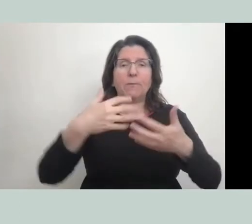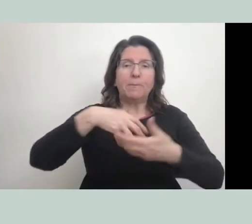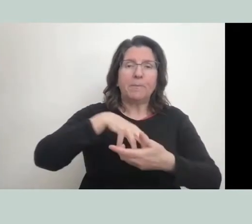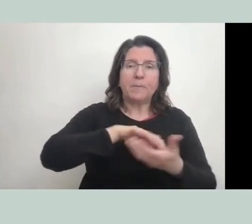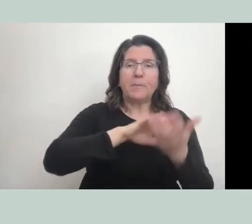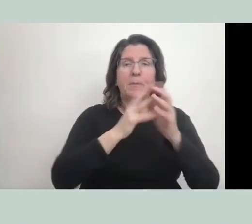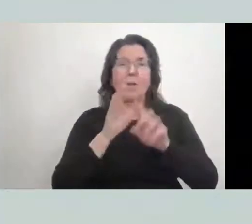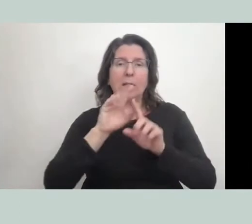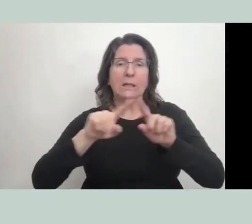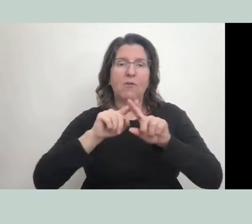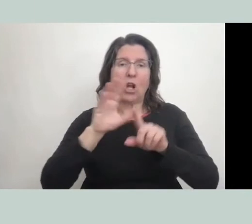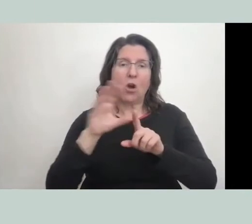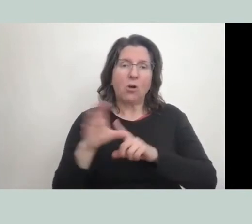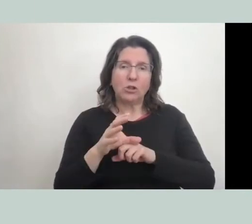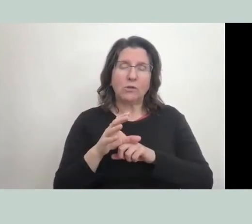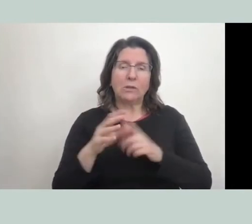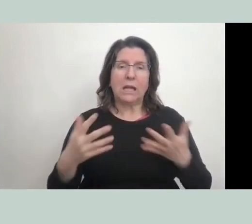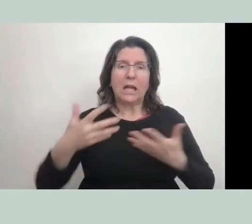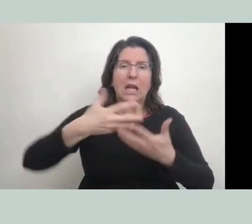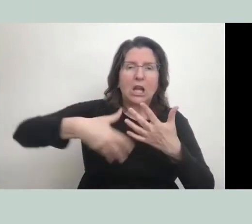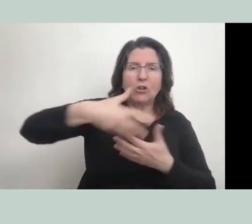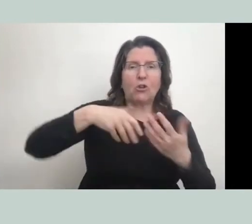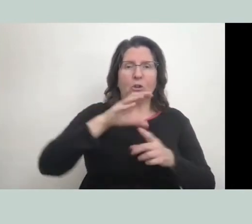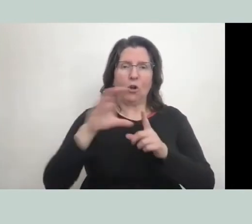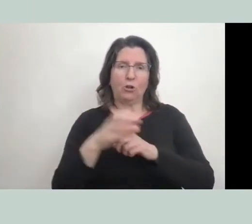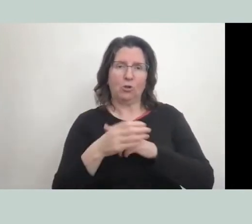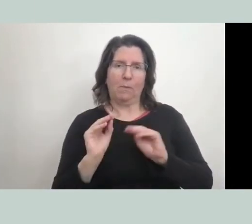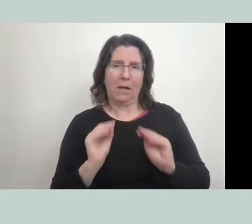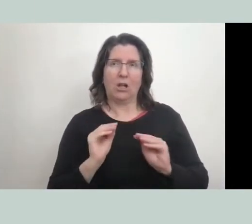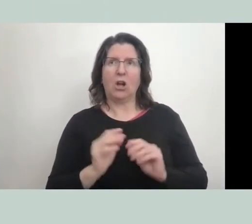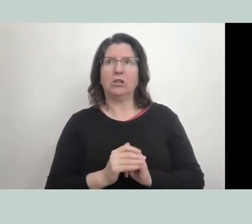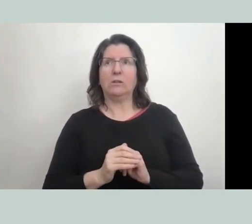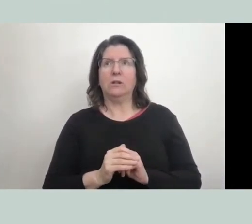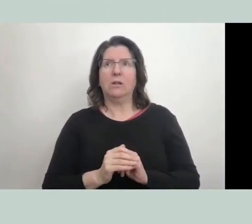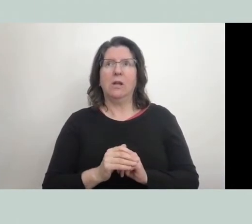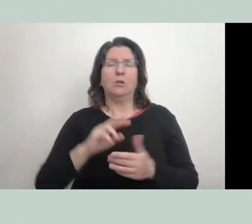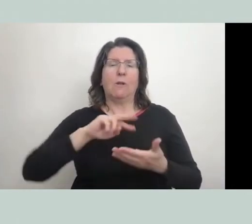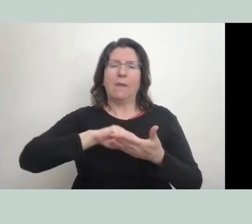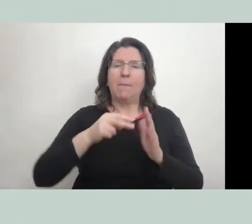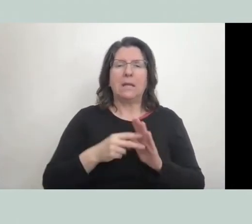The last strategy I want to talk about is 'intercultural pedagogy.'